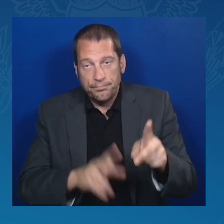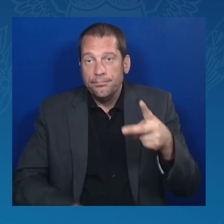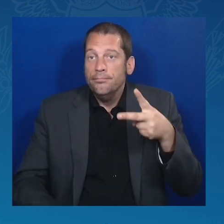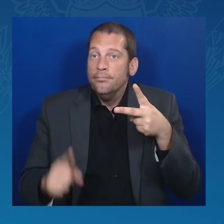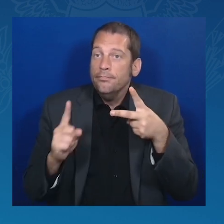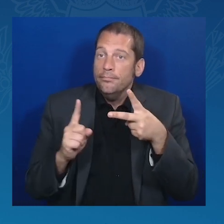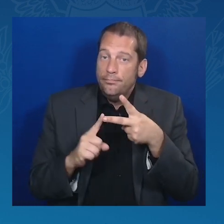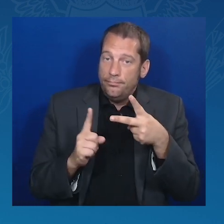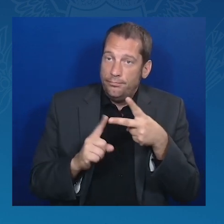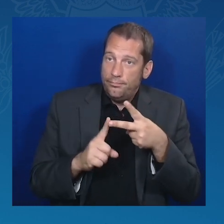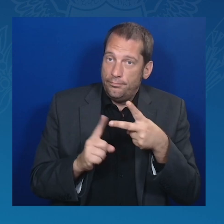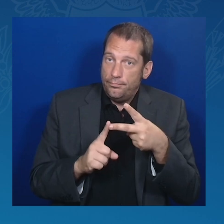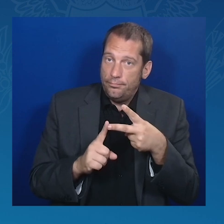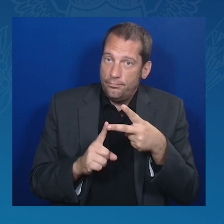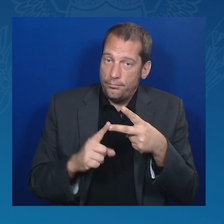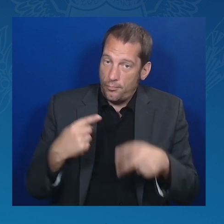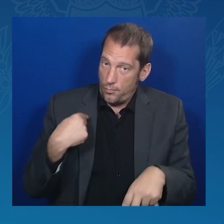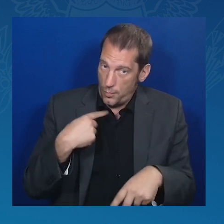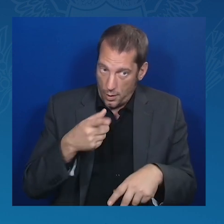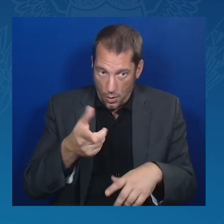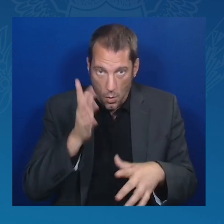That's the nature of it. Got it.